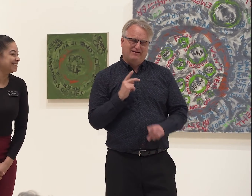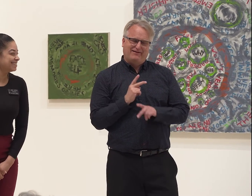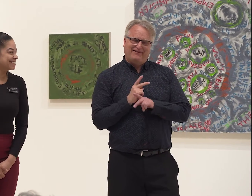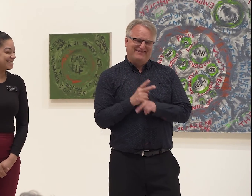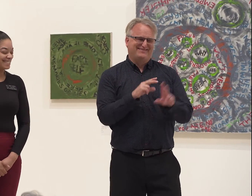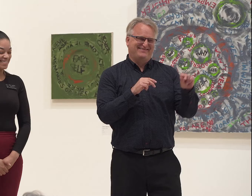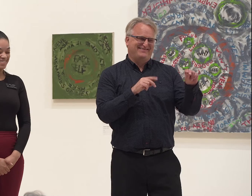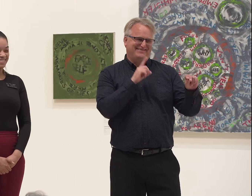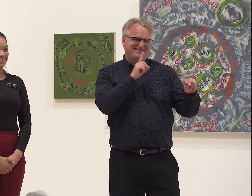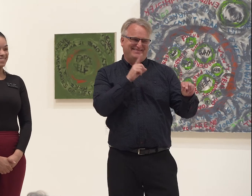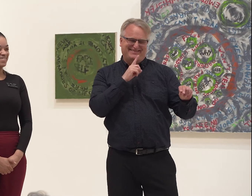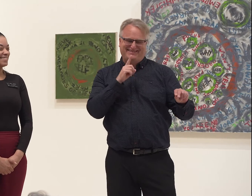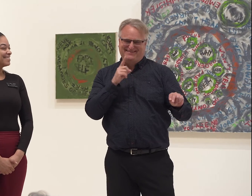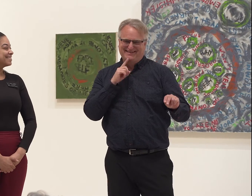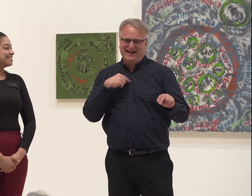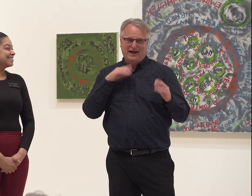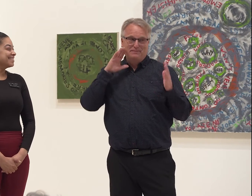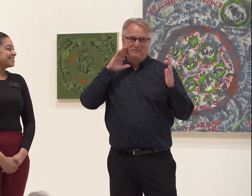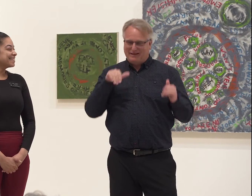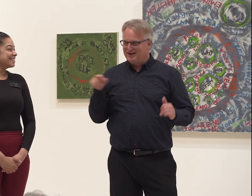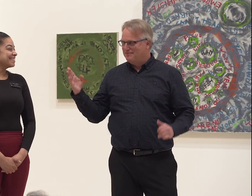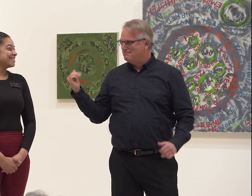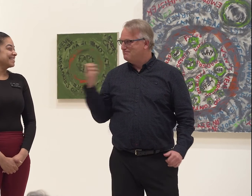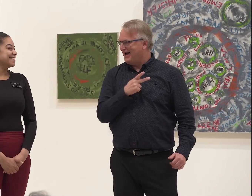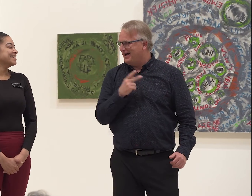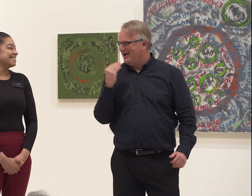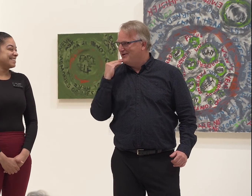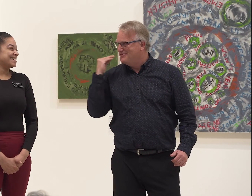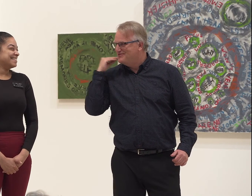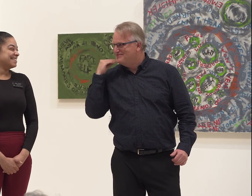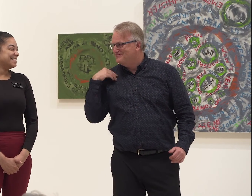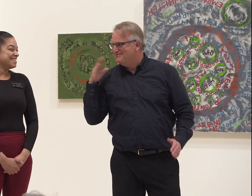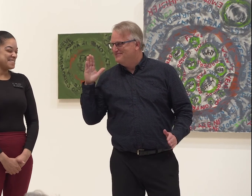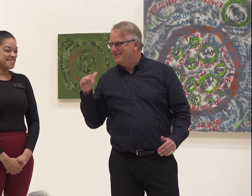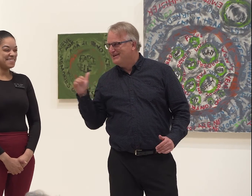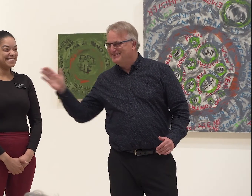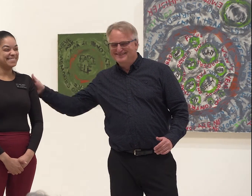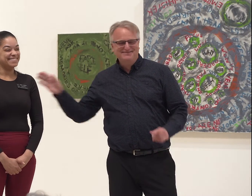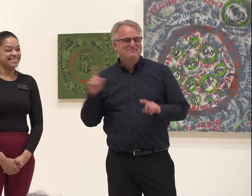to you for a while until she comes back to California, because I expect her to come back home.